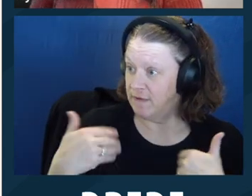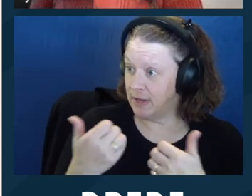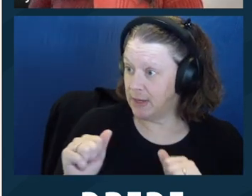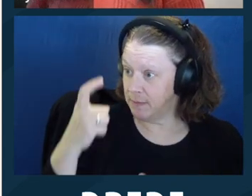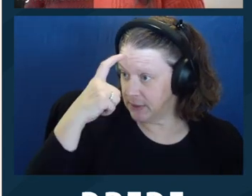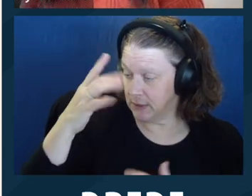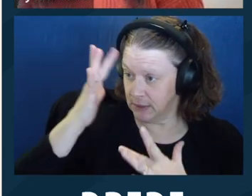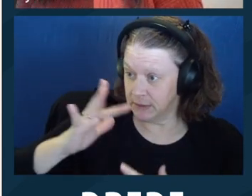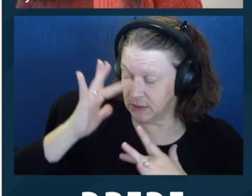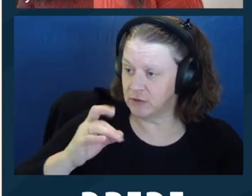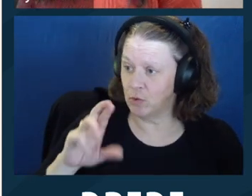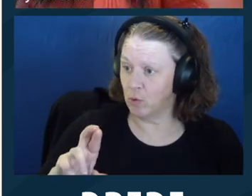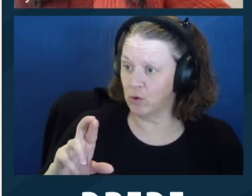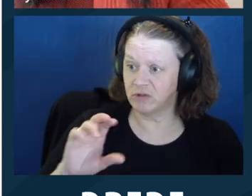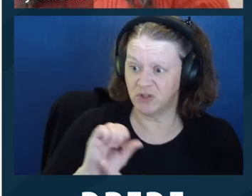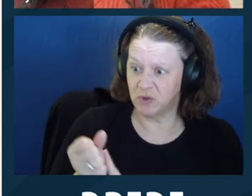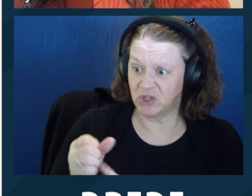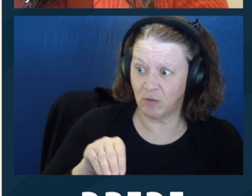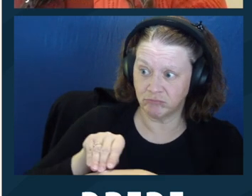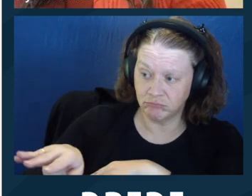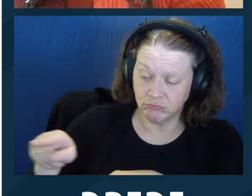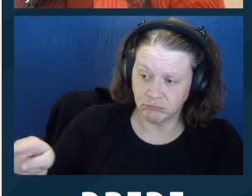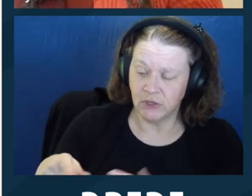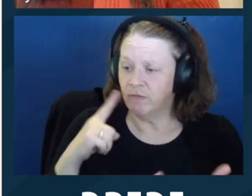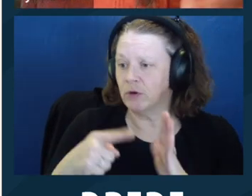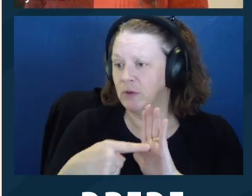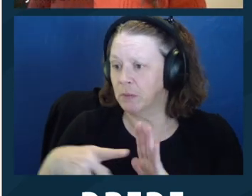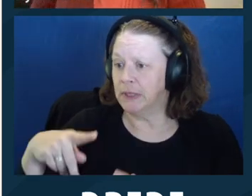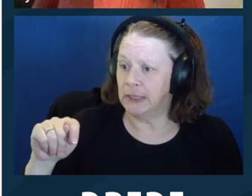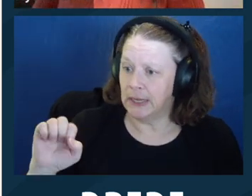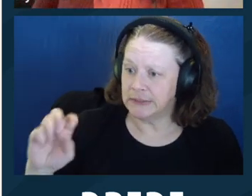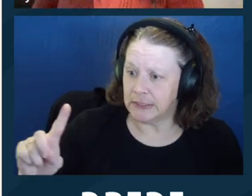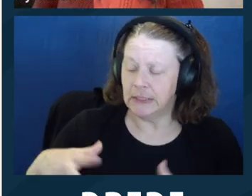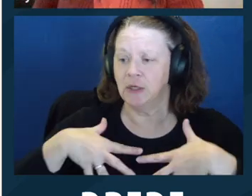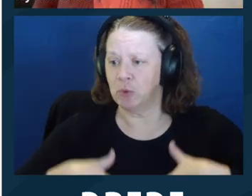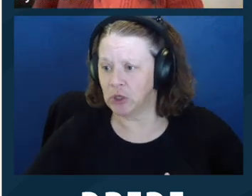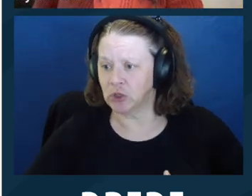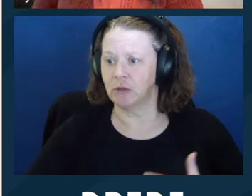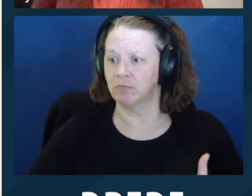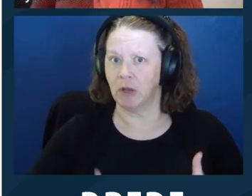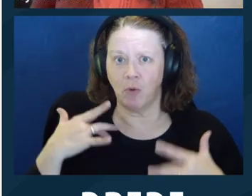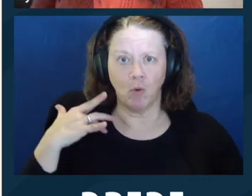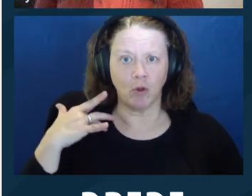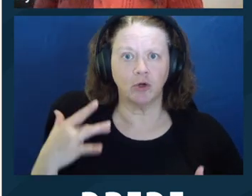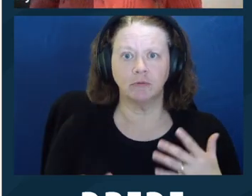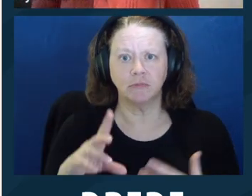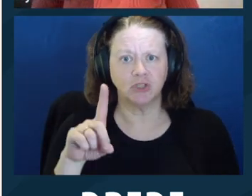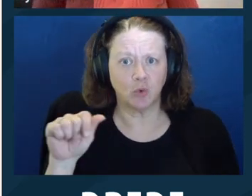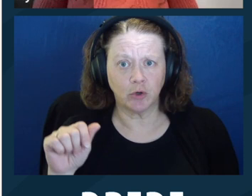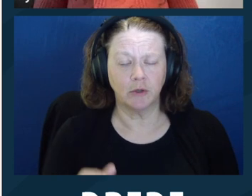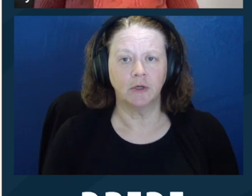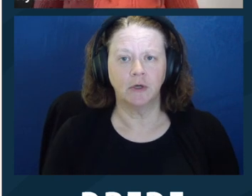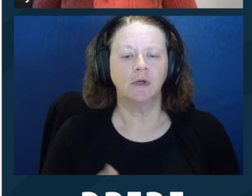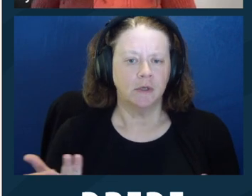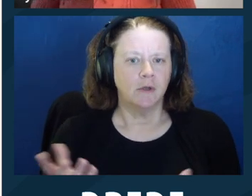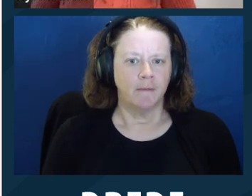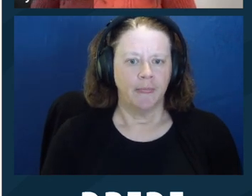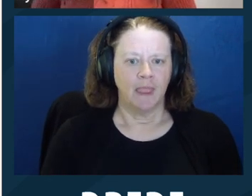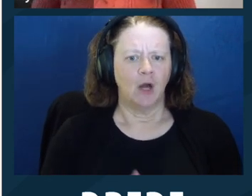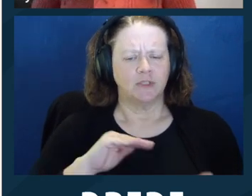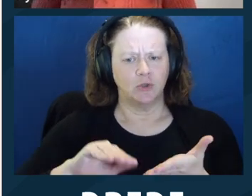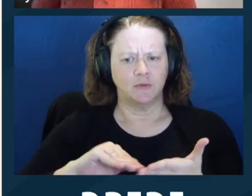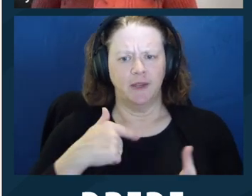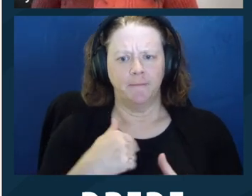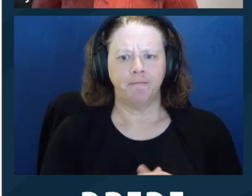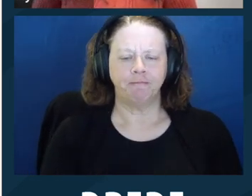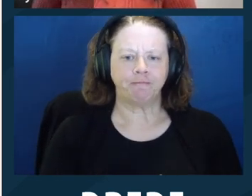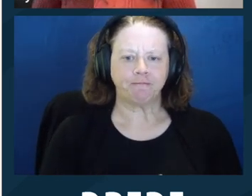Pardon. Okay. So when you're talking to clients about disabilities, you want to ask about